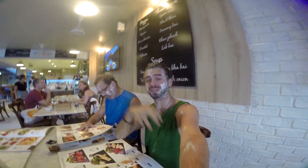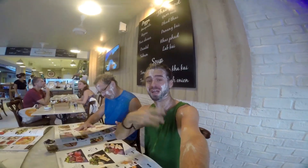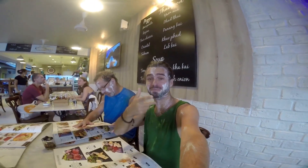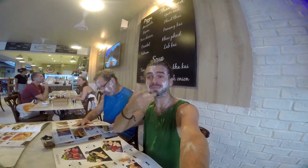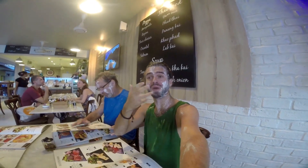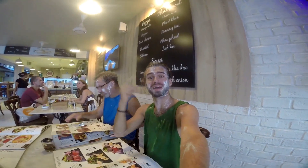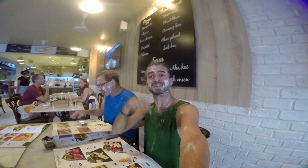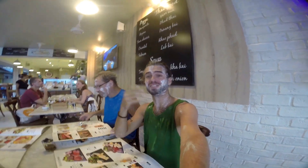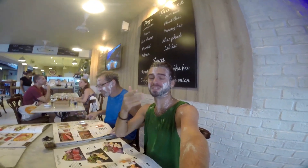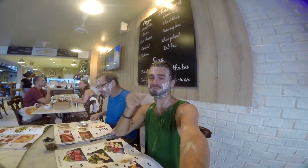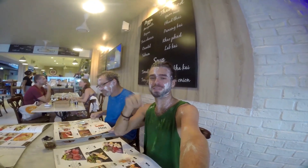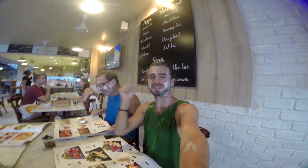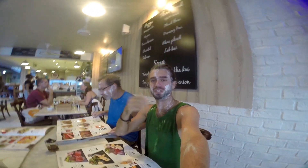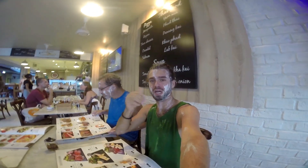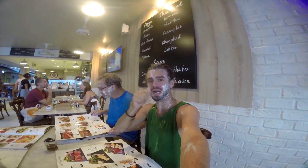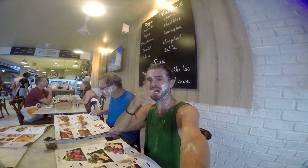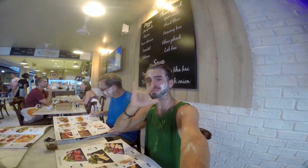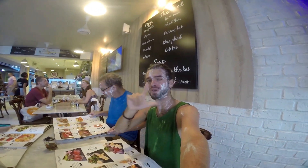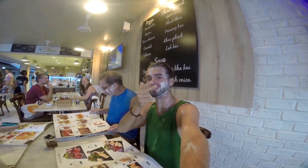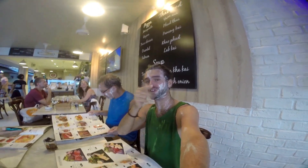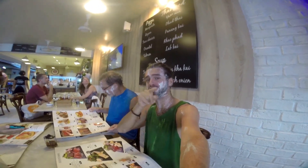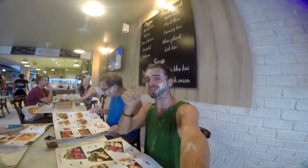If you want to come, you should. It tends to happen around April 13th to 15th of each year.